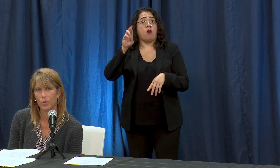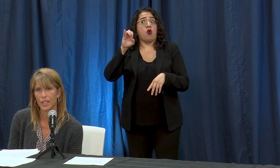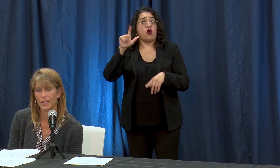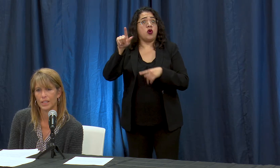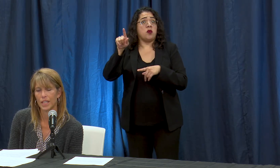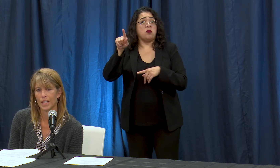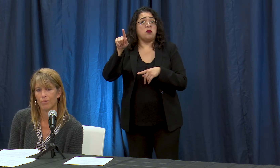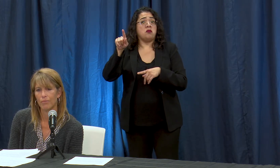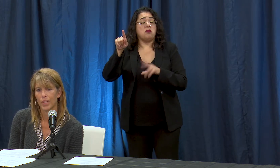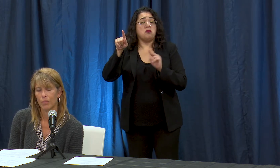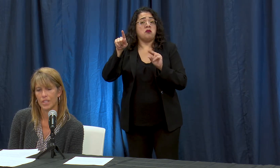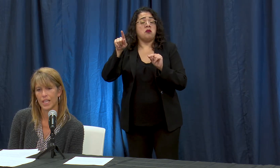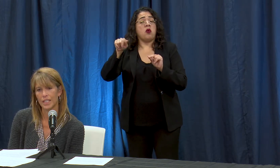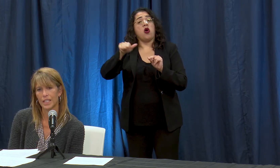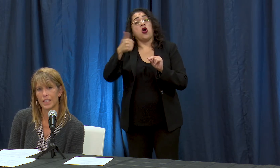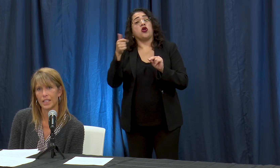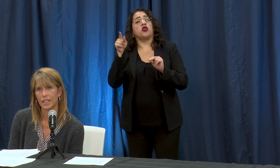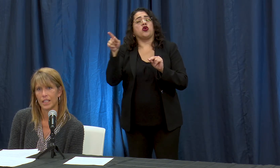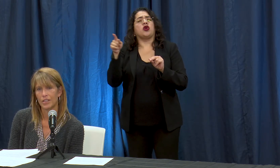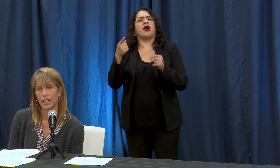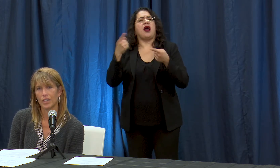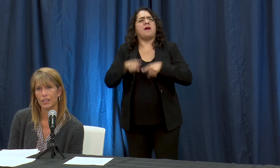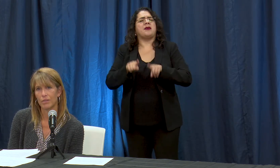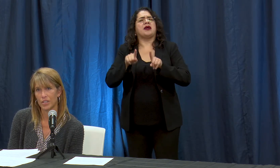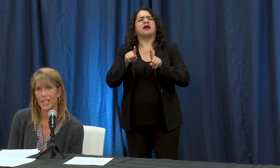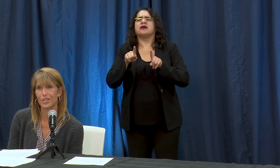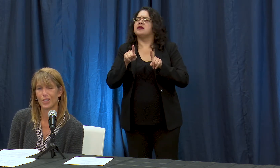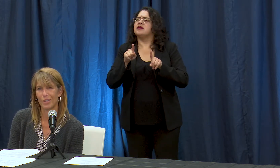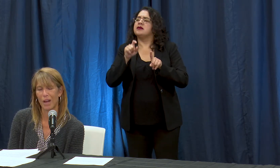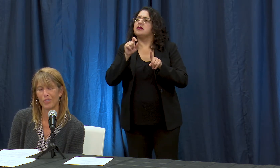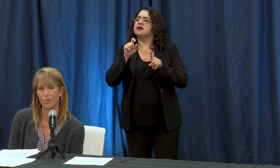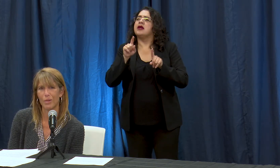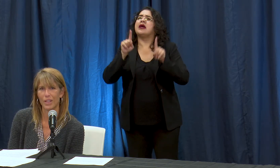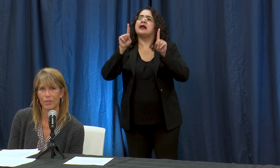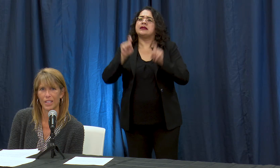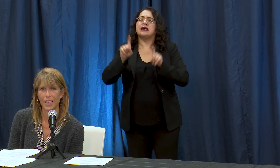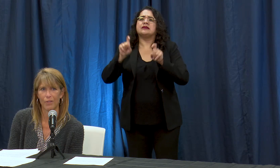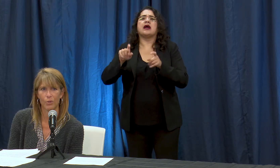was tested and passed away but then we didn't have the